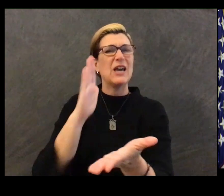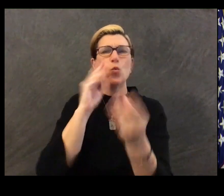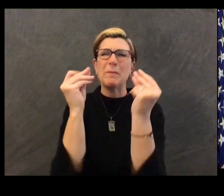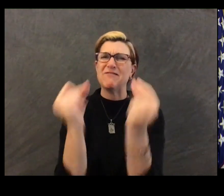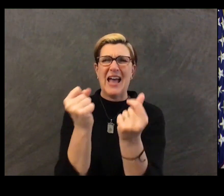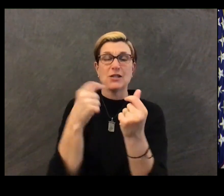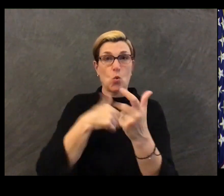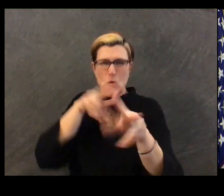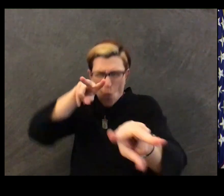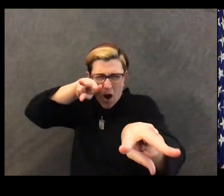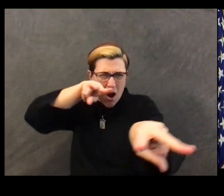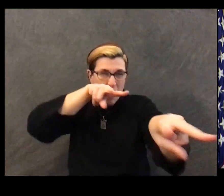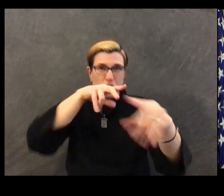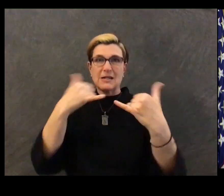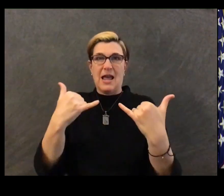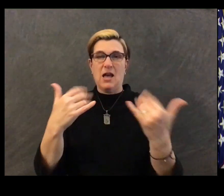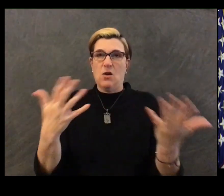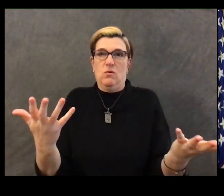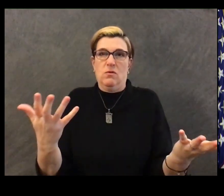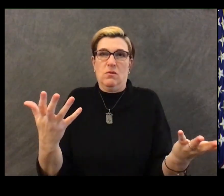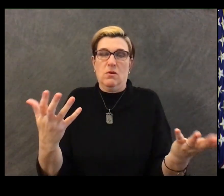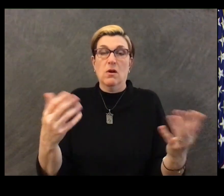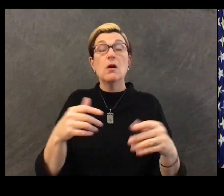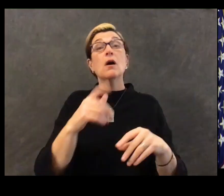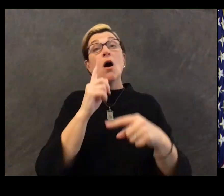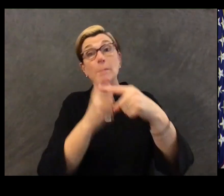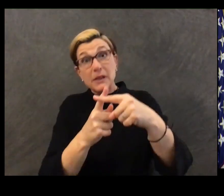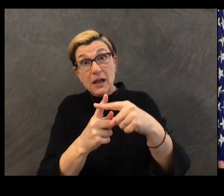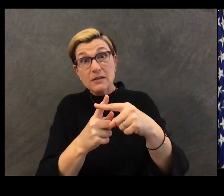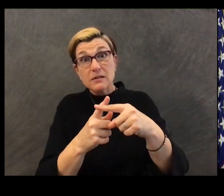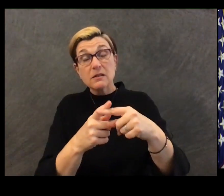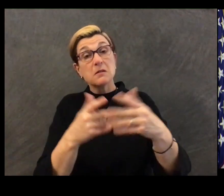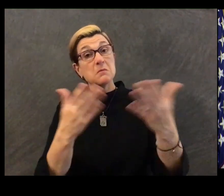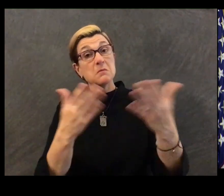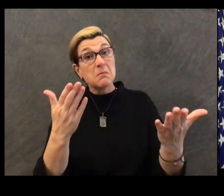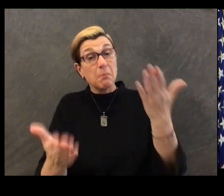but it's all possible it's also possible it doesn't come back at all